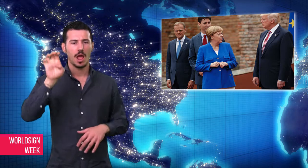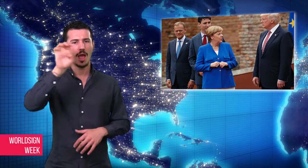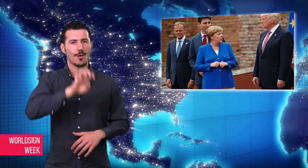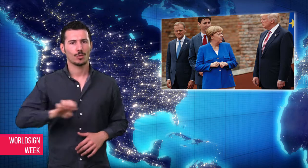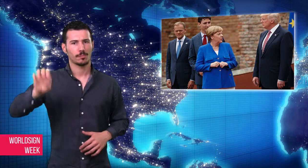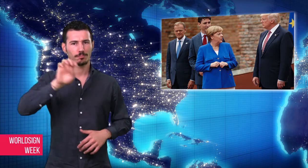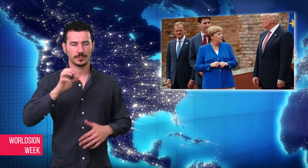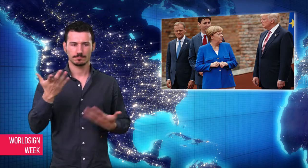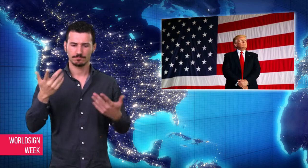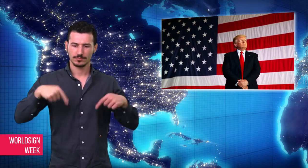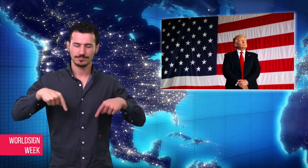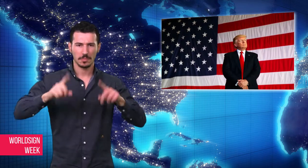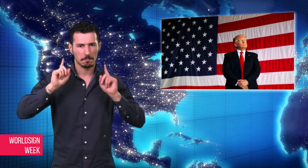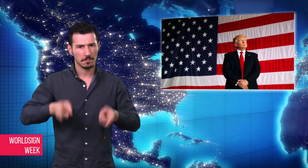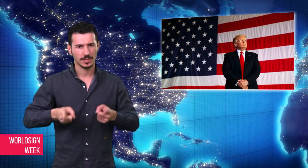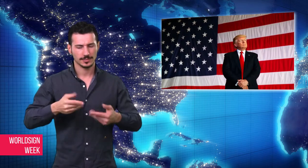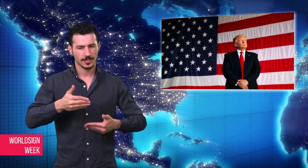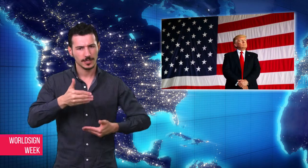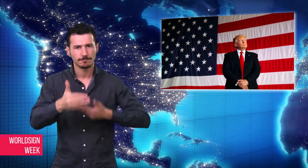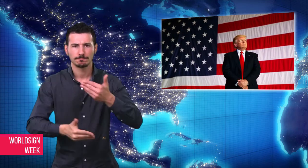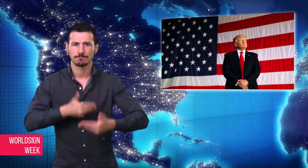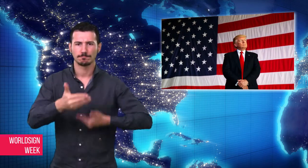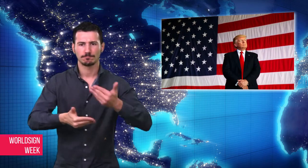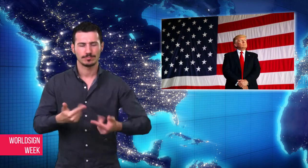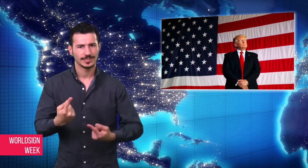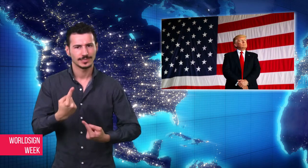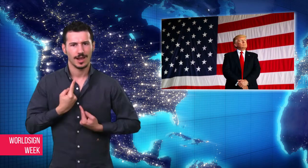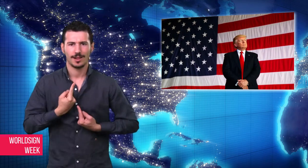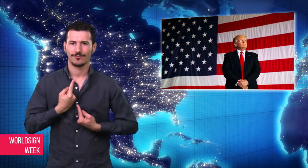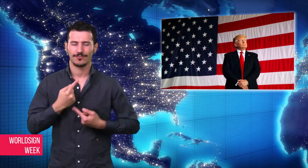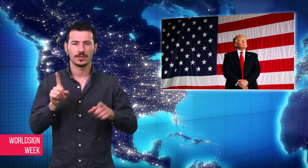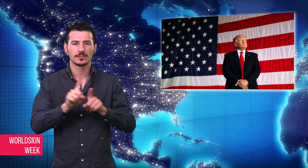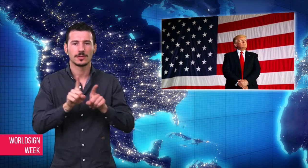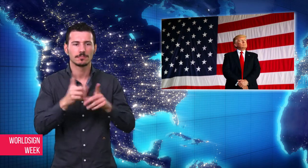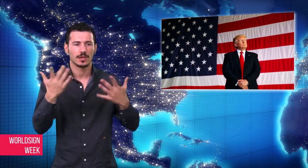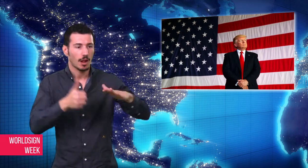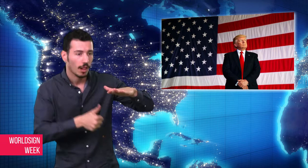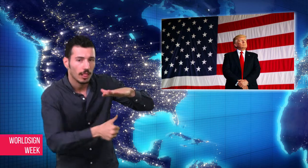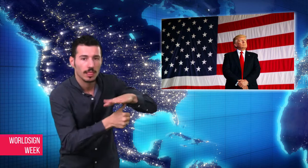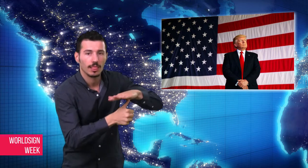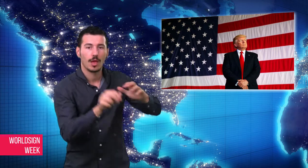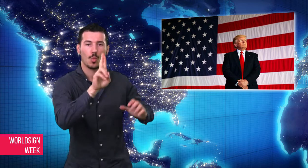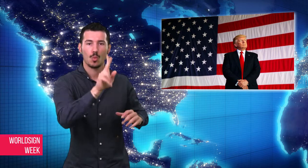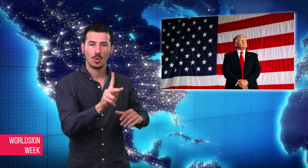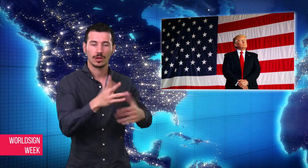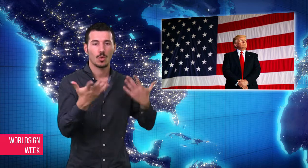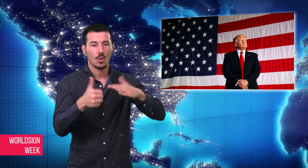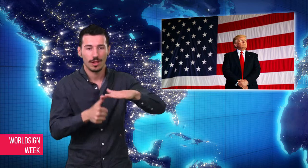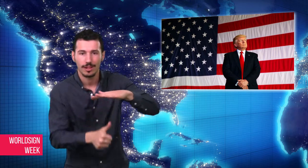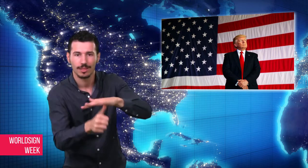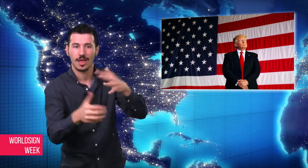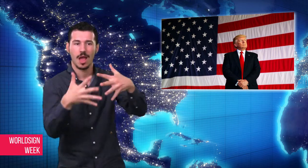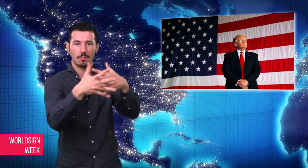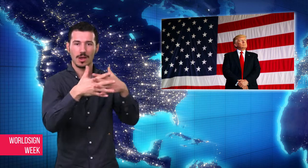look after itself and could no longer depend on the United Kingdom or the U.S.